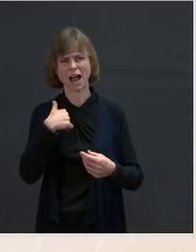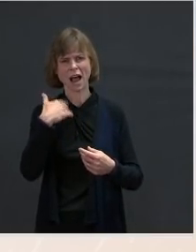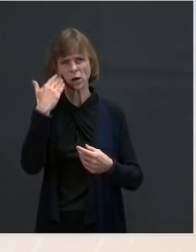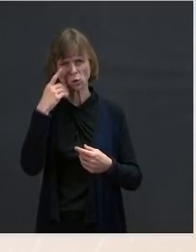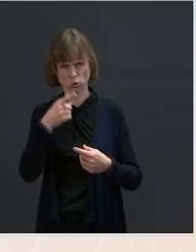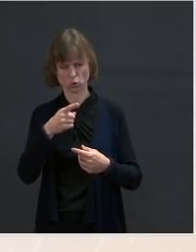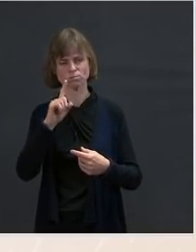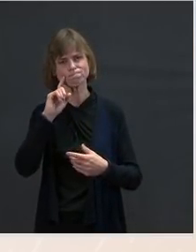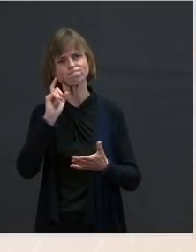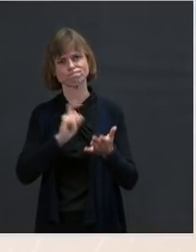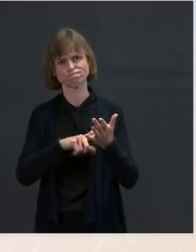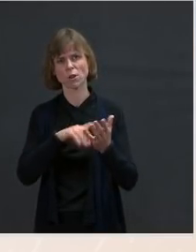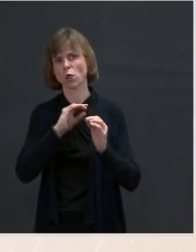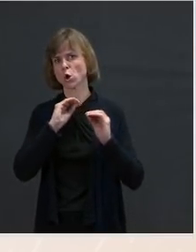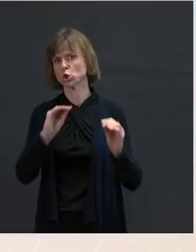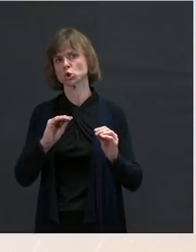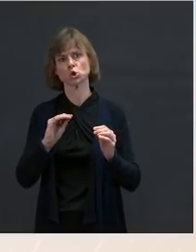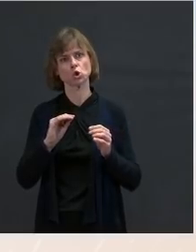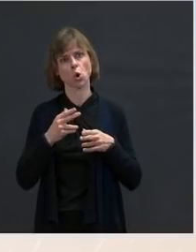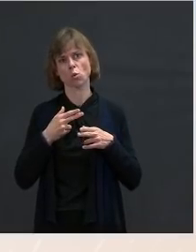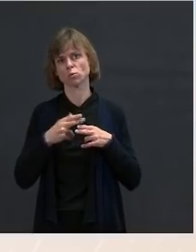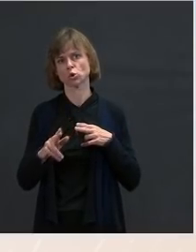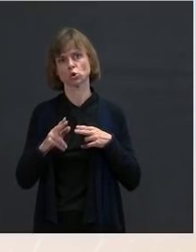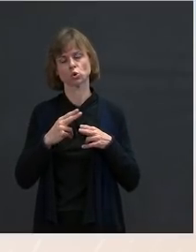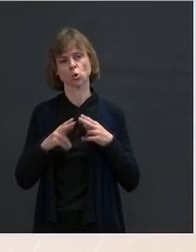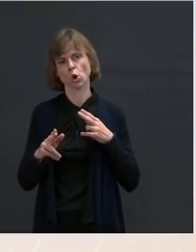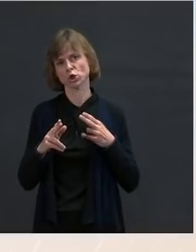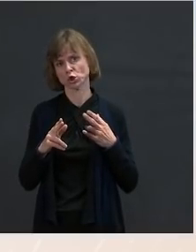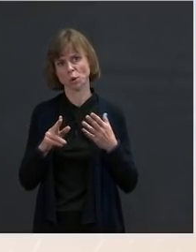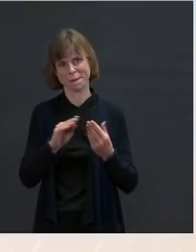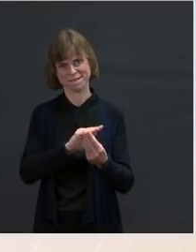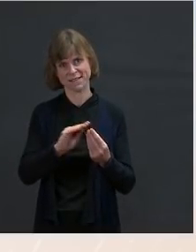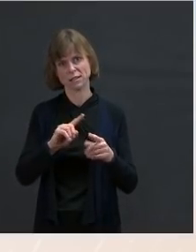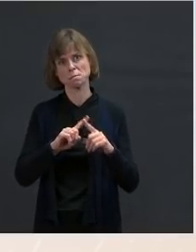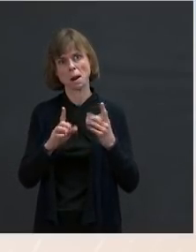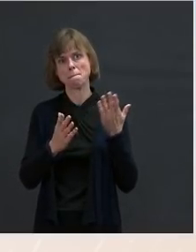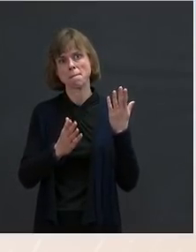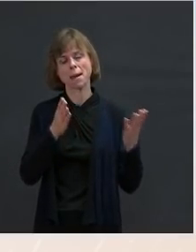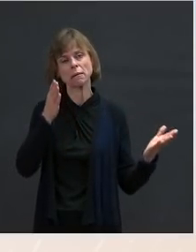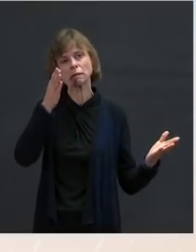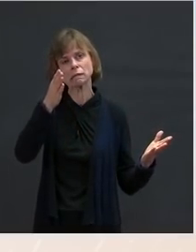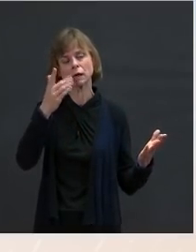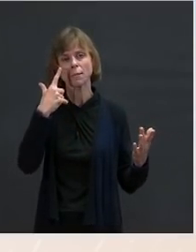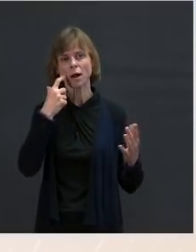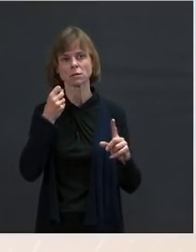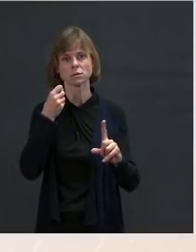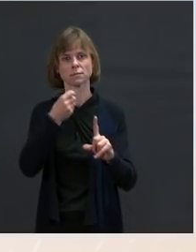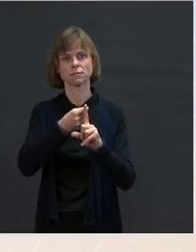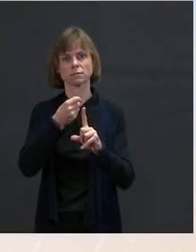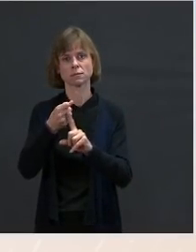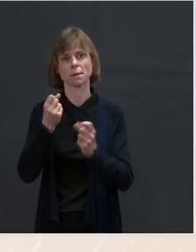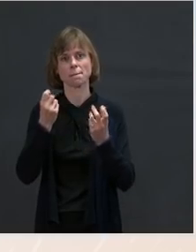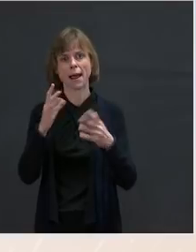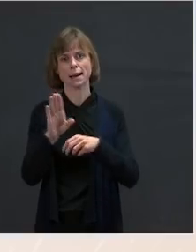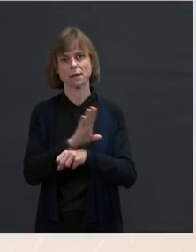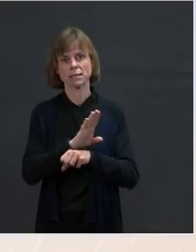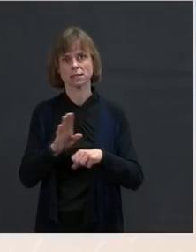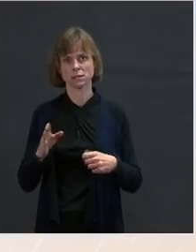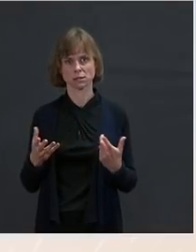that there is no short-term fix but something in the medium term, since it is really impacting a lot of businesses. Ms. Psaki: Absolutely. And there's been outreach